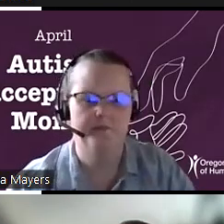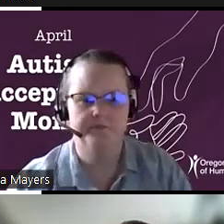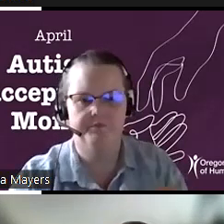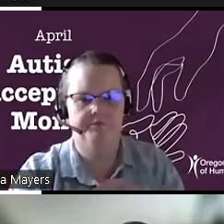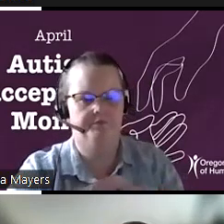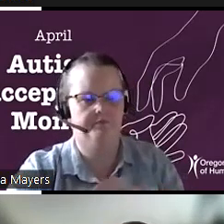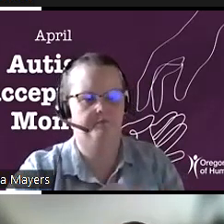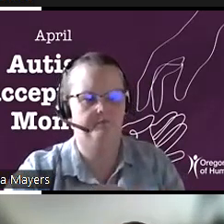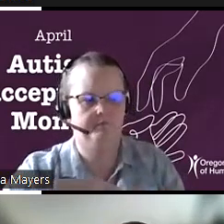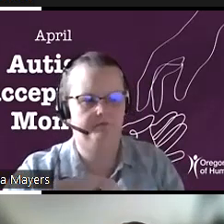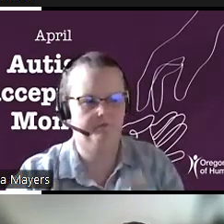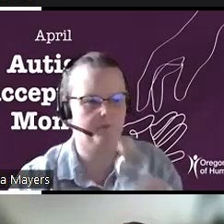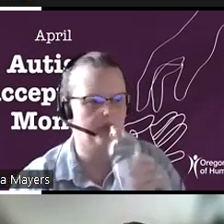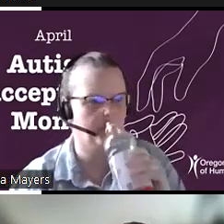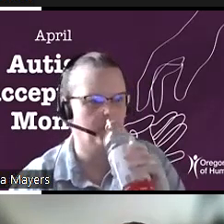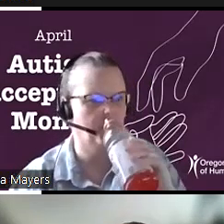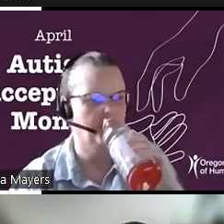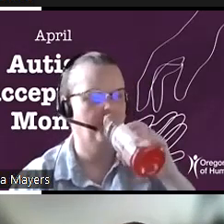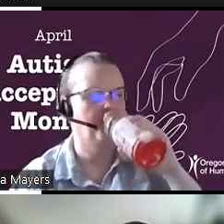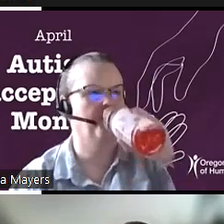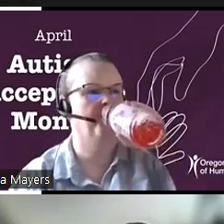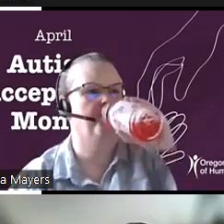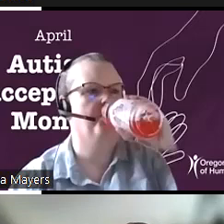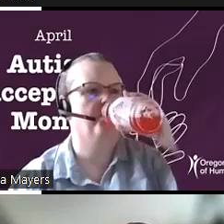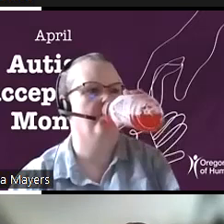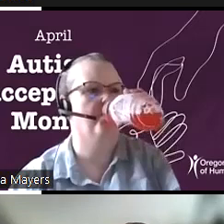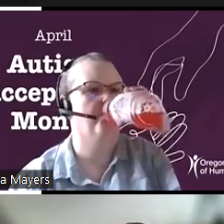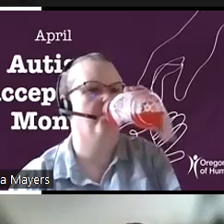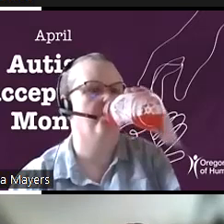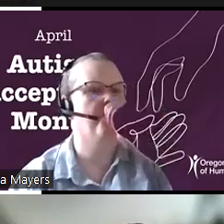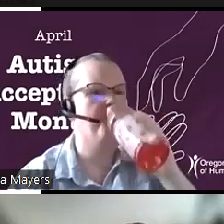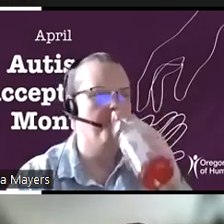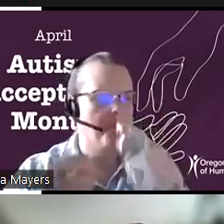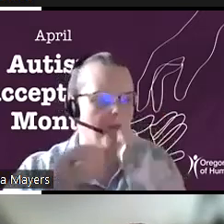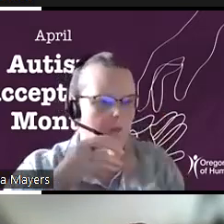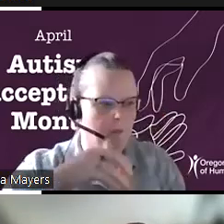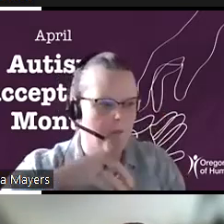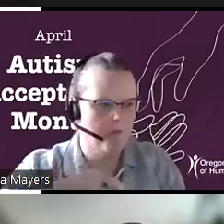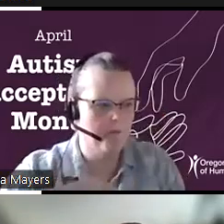OR CARETAKER WOULD BE GOING TO A SCHOOL THAT IS ELIGIBLE TO RECEIVE FEDERAL FINANCIAL AID.